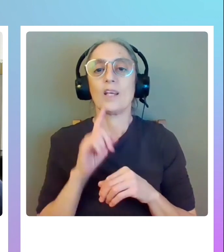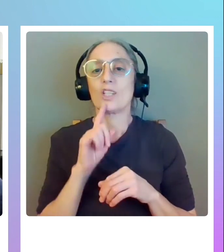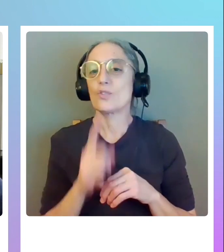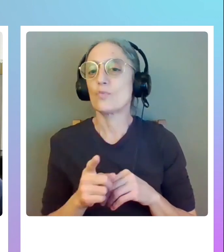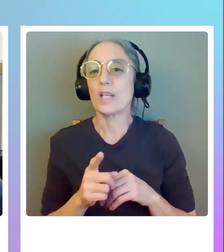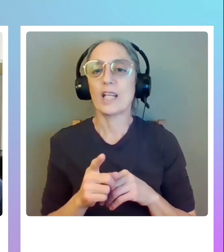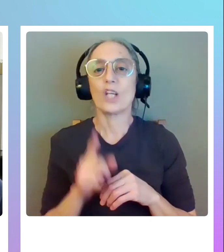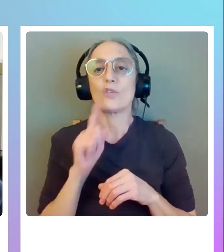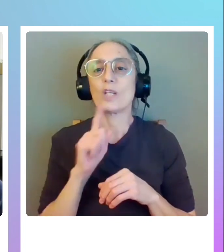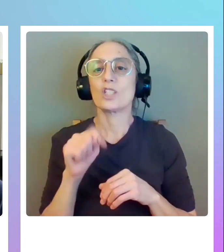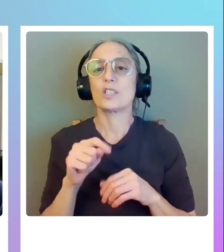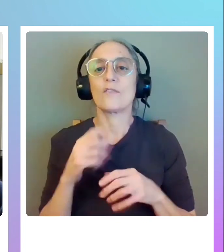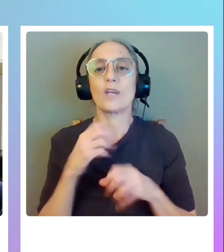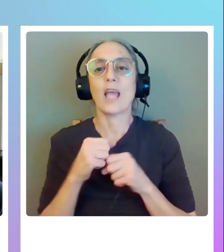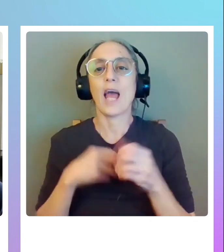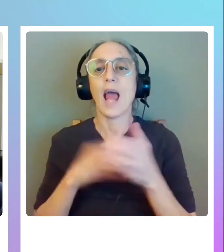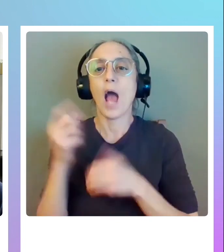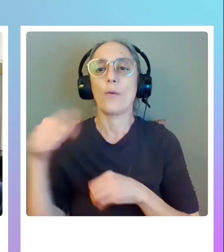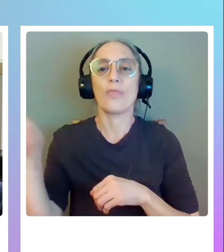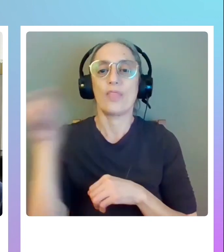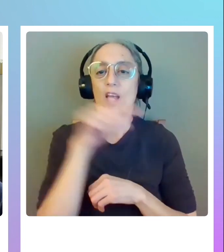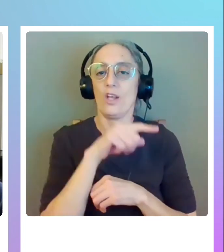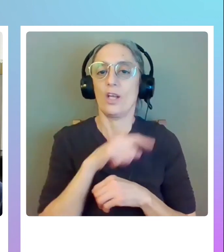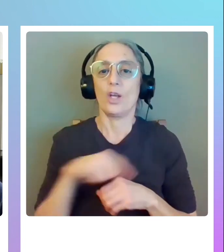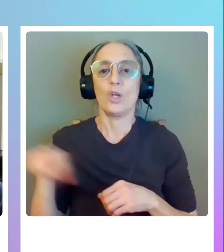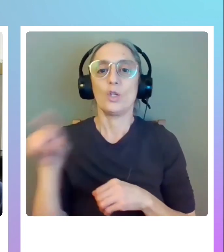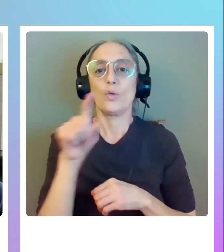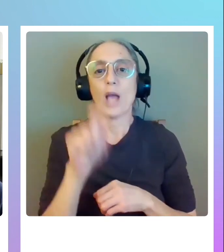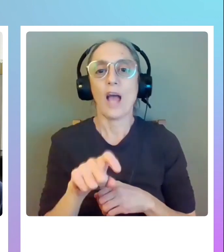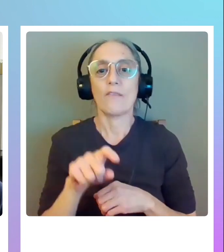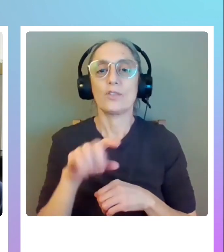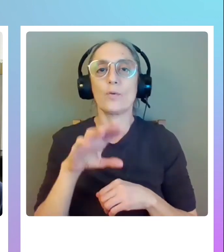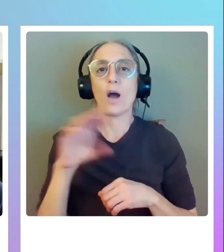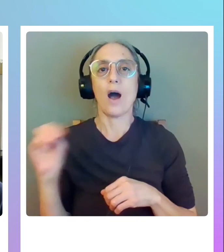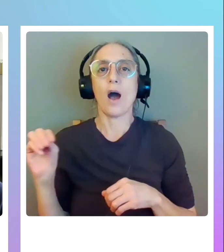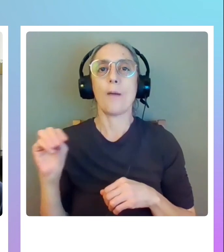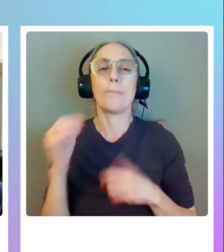You, you have to, you know, meet different people